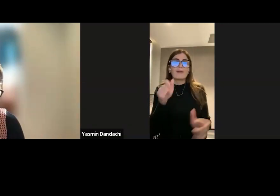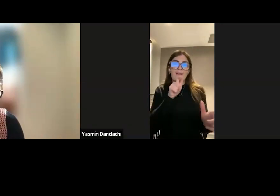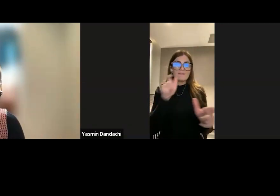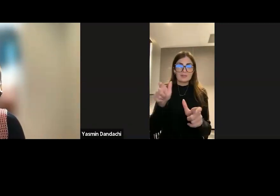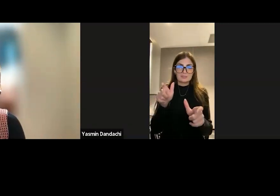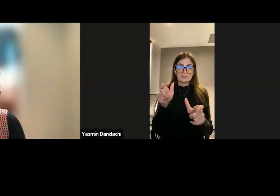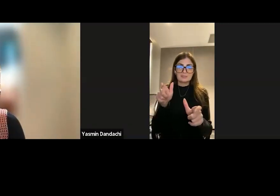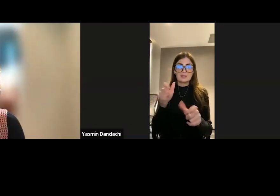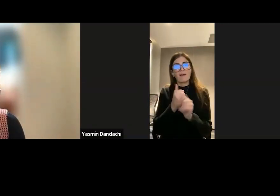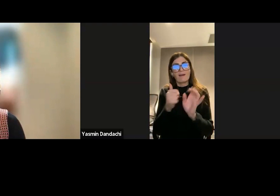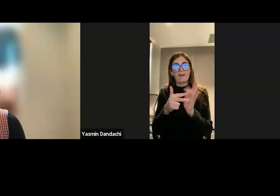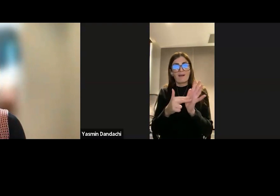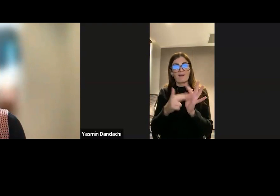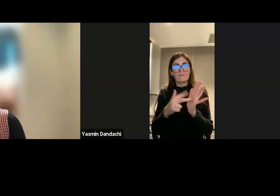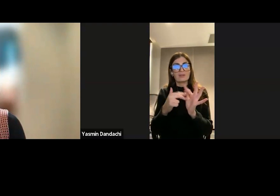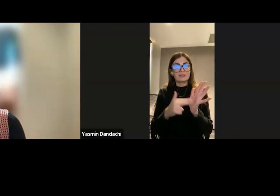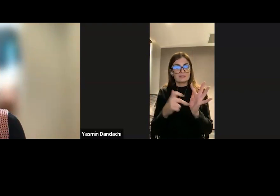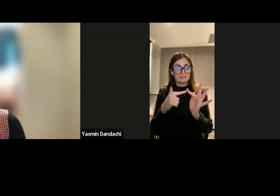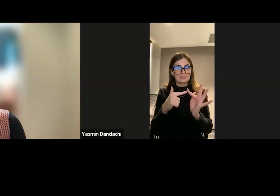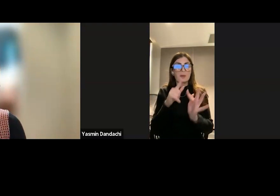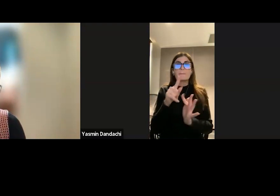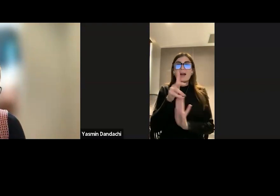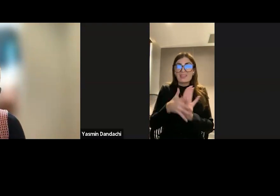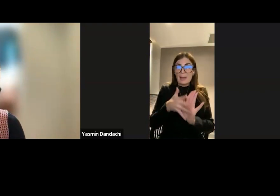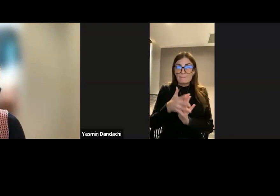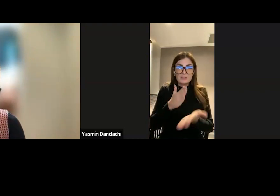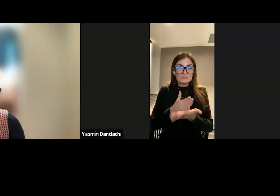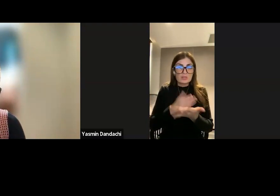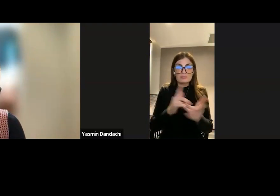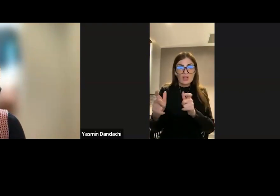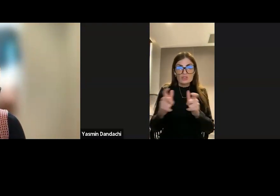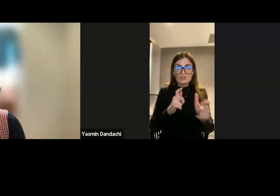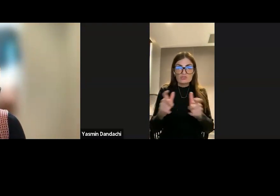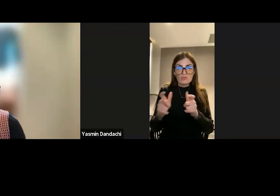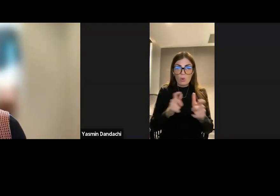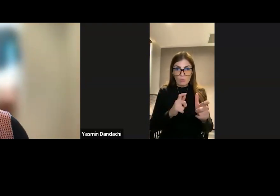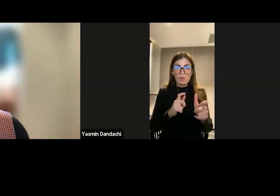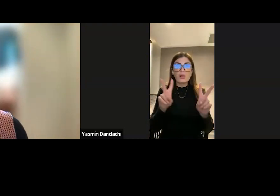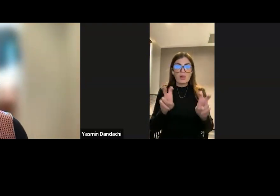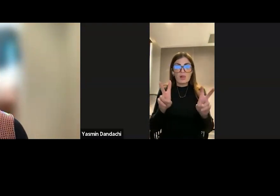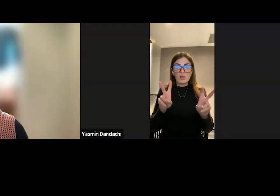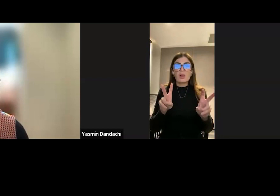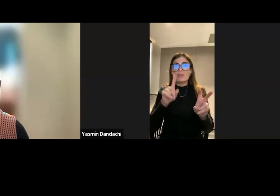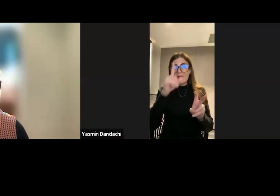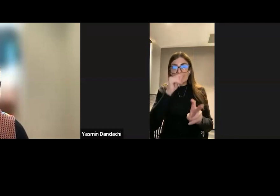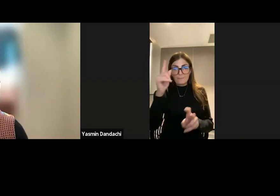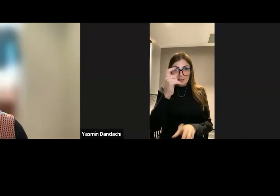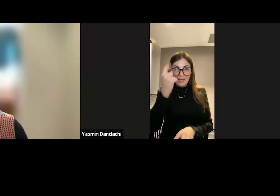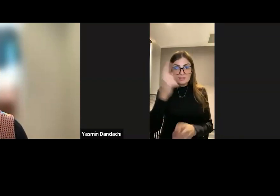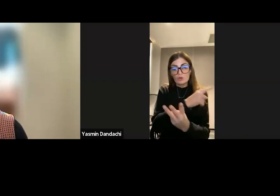But at its most basic, governance is simply a control regime that can be understood to have three main components.